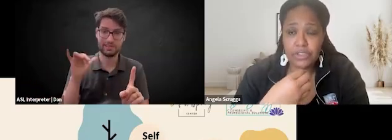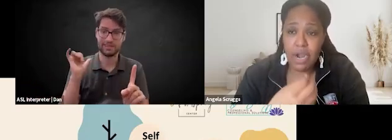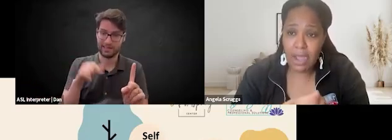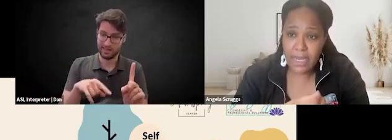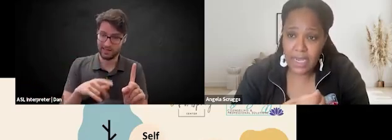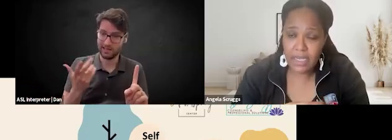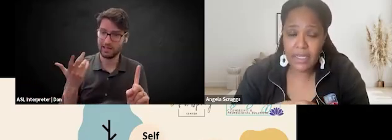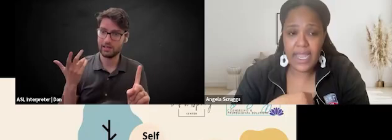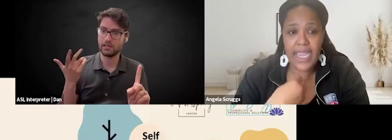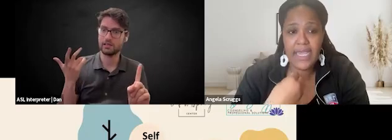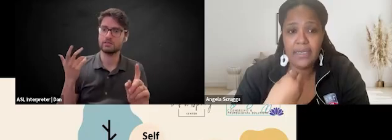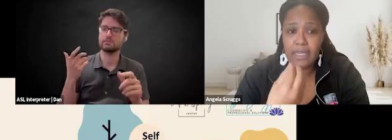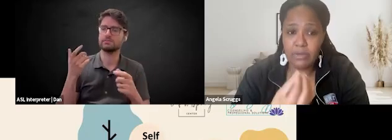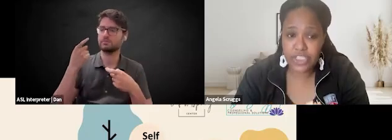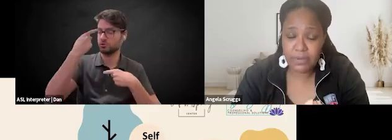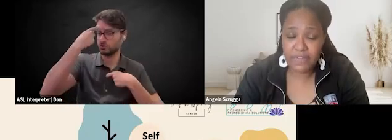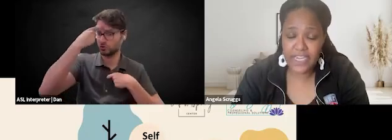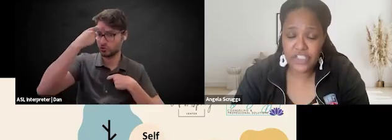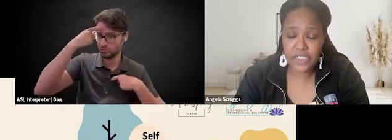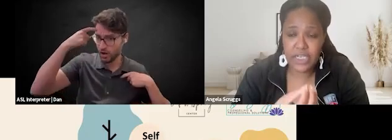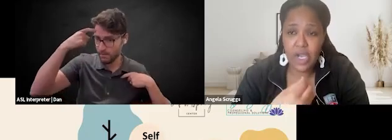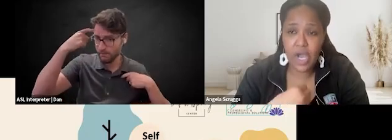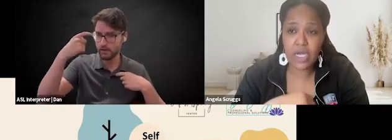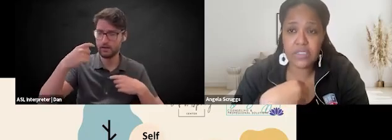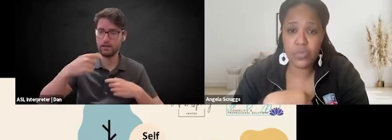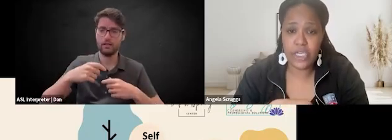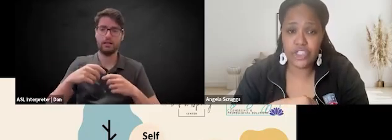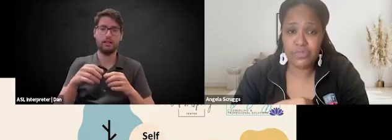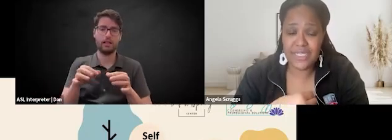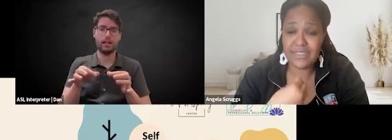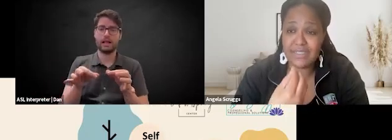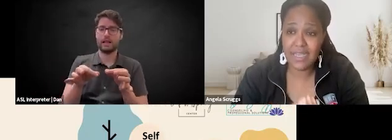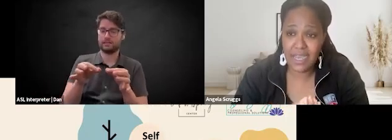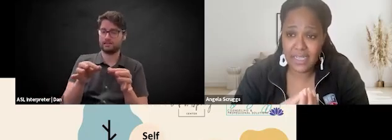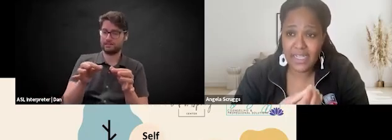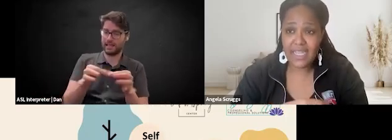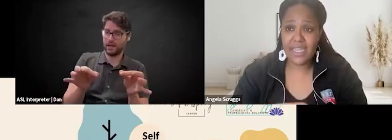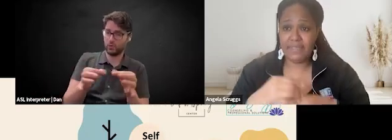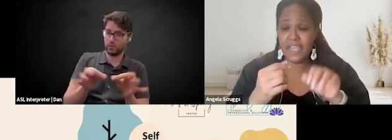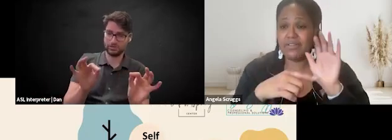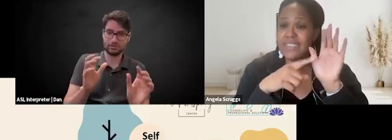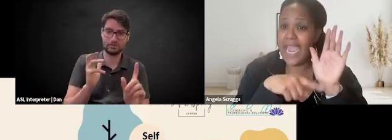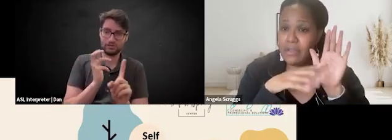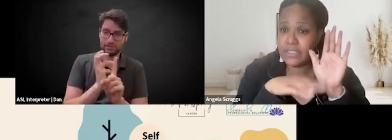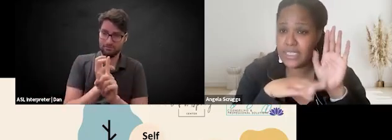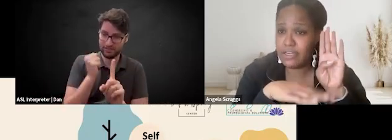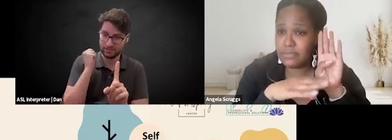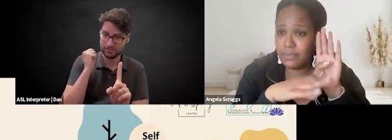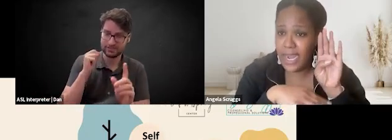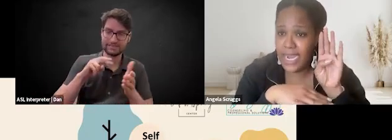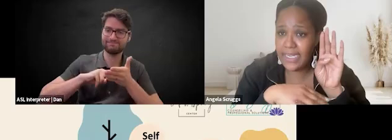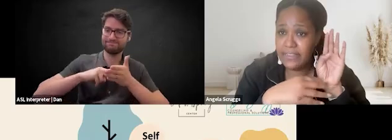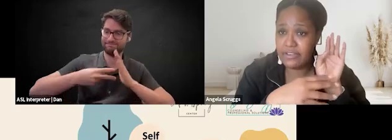trauma and language deprivation can cause one to be stuck in their downstairs brain,